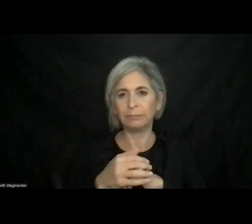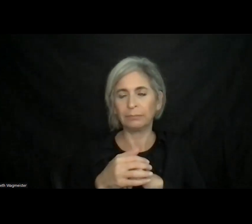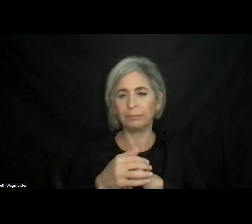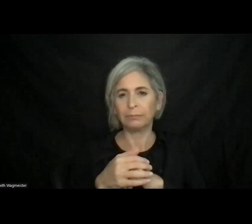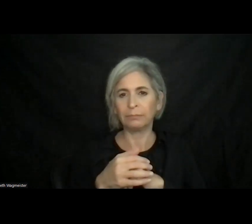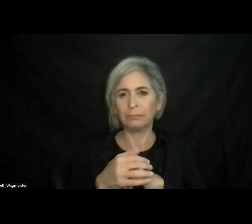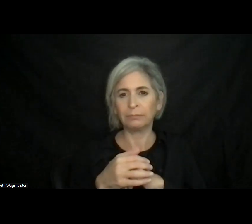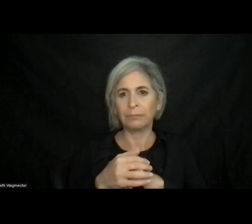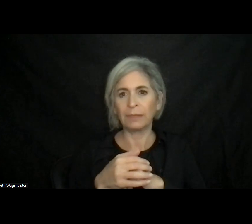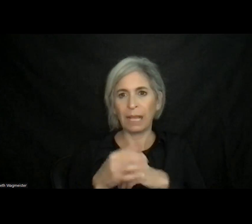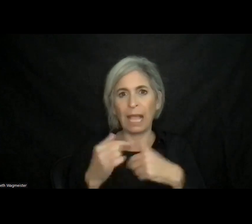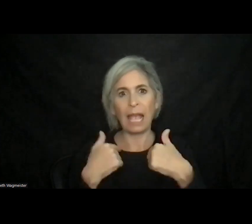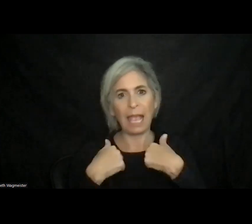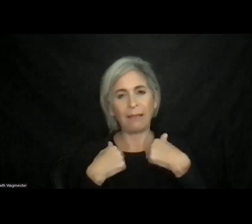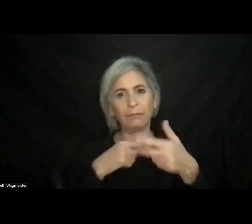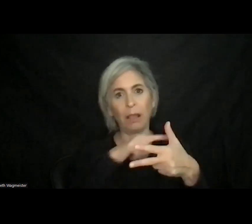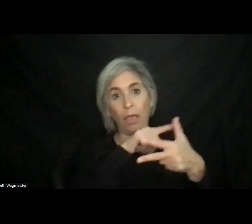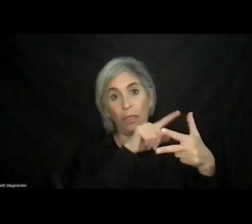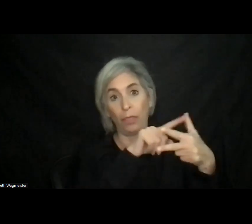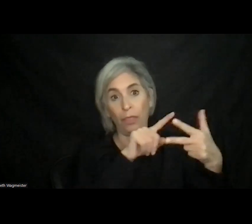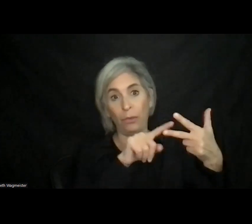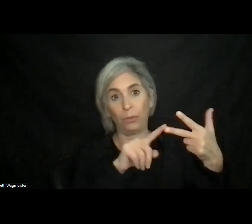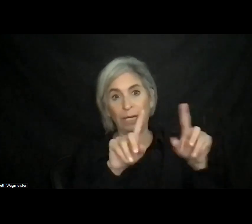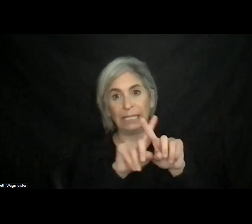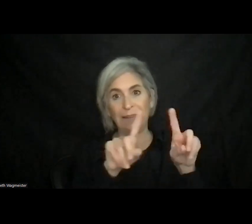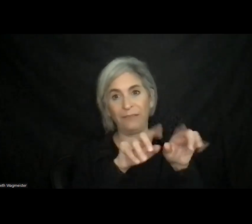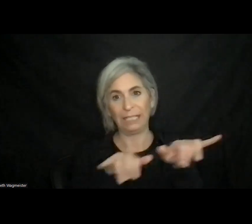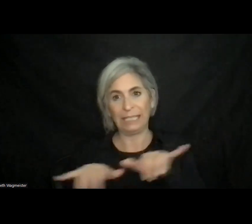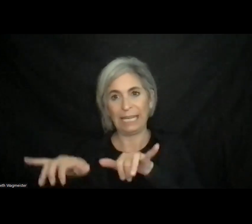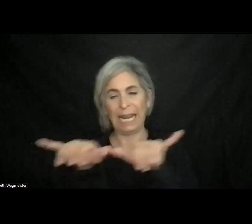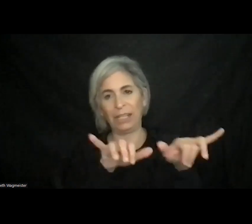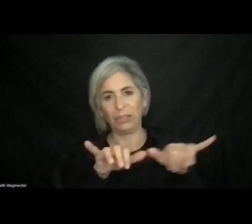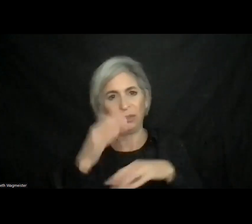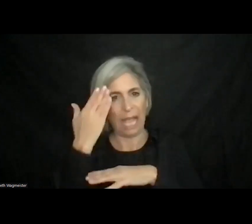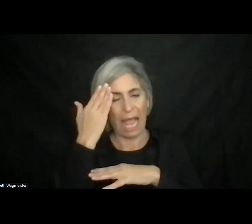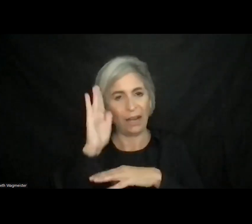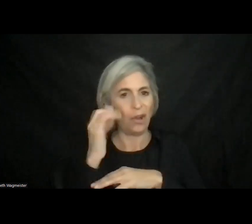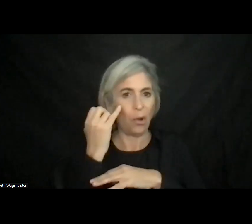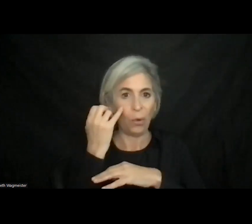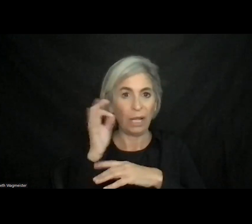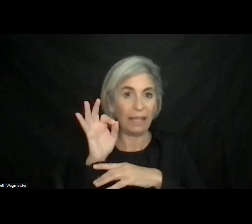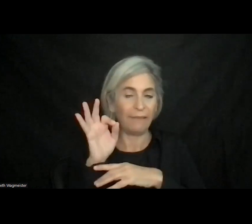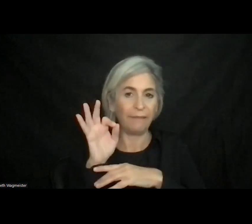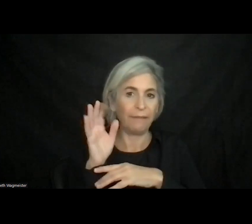I have talked about three different standards and I don't know if the question is about